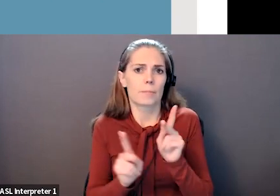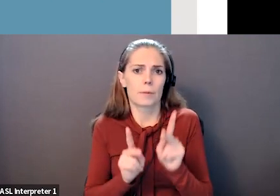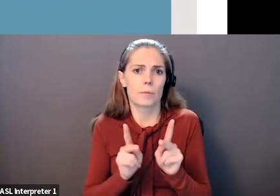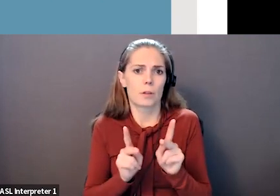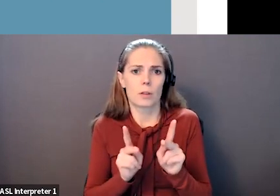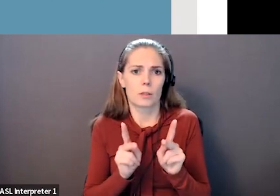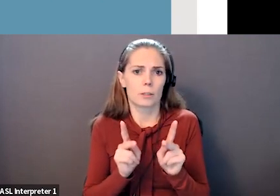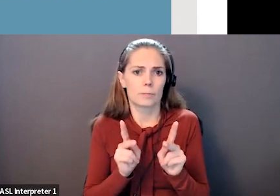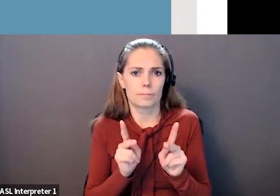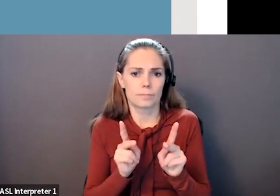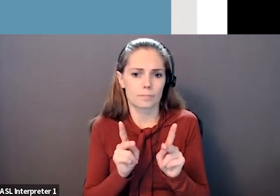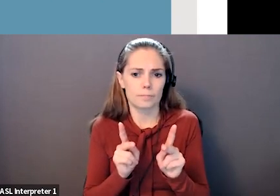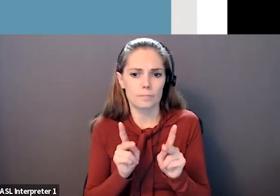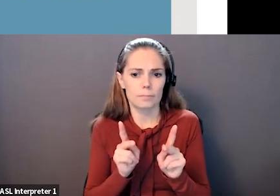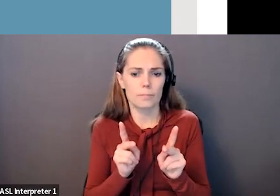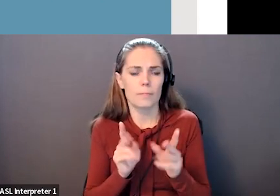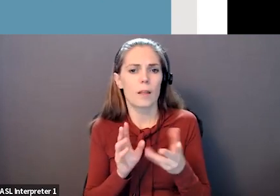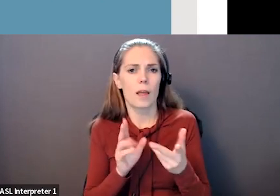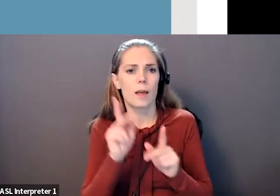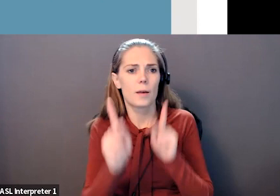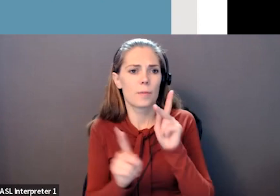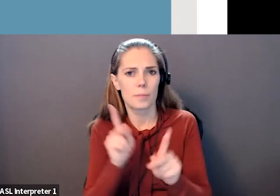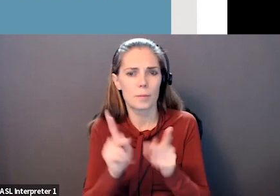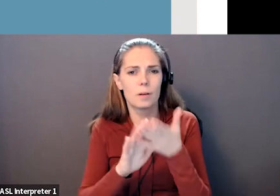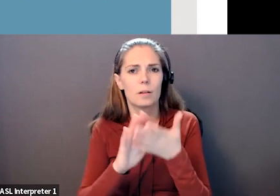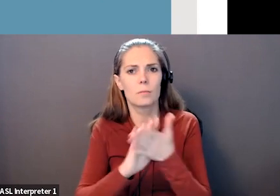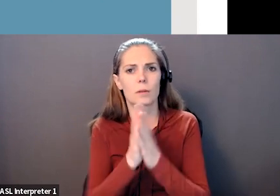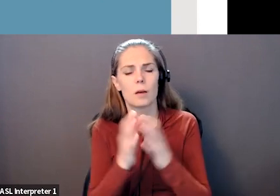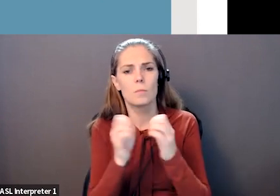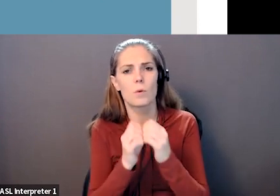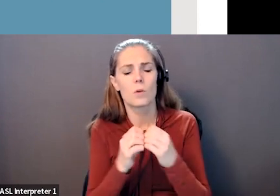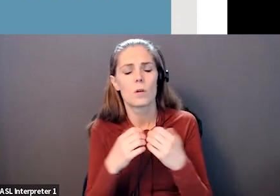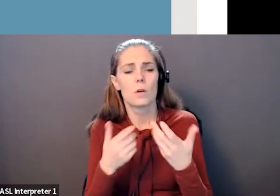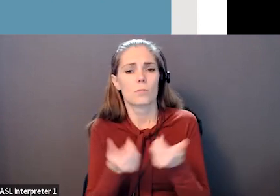pacing that maybe they did before and so really I think some of the challenges faced from a